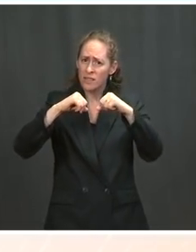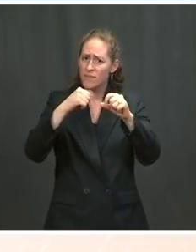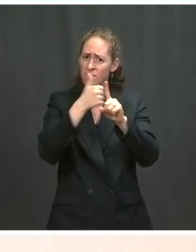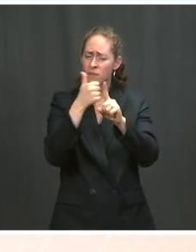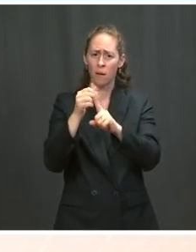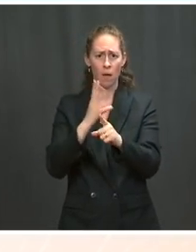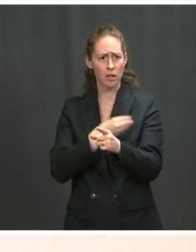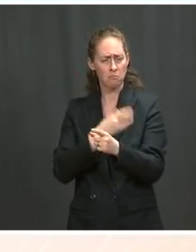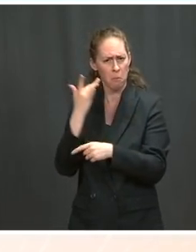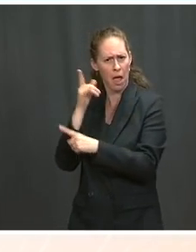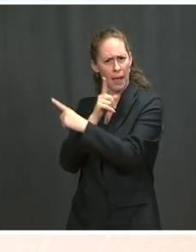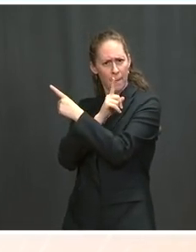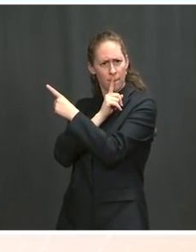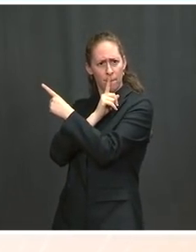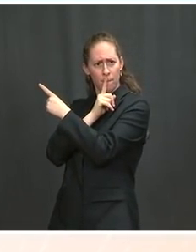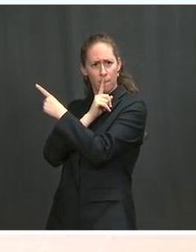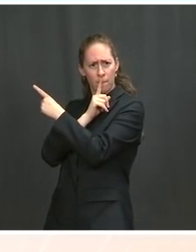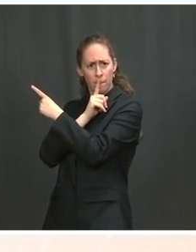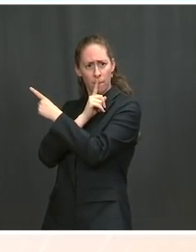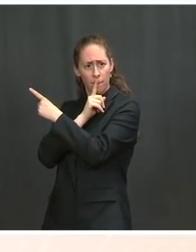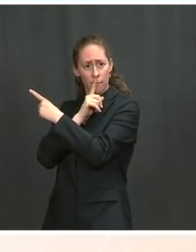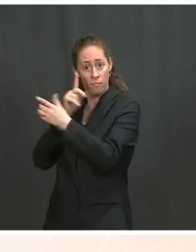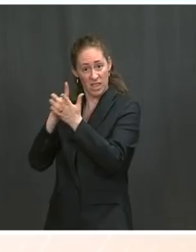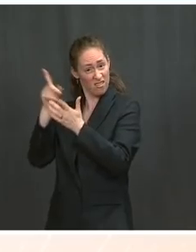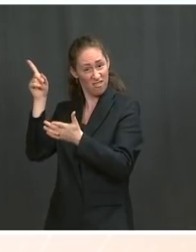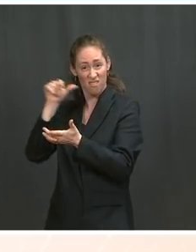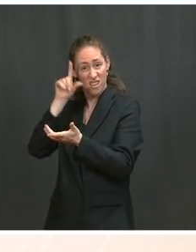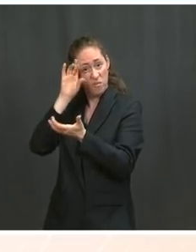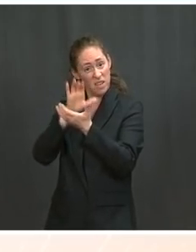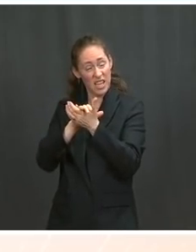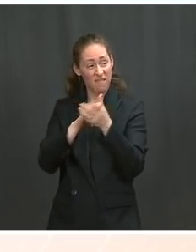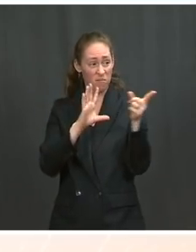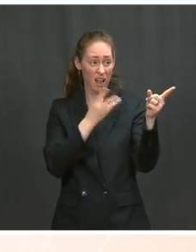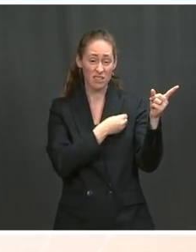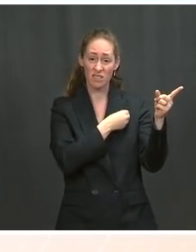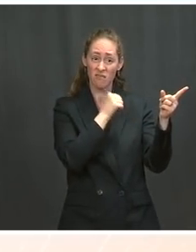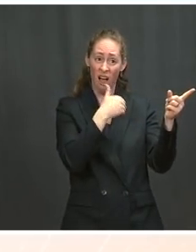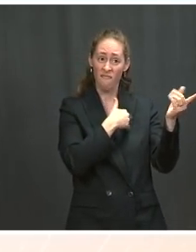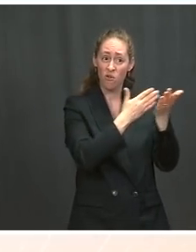Ms. Psaki: Well, let me first say, I think it's important to note, as I think you'd agree, that these rockets are coming